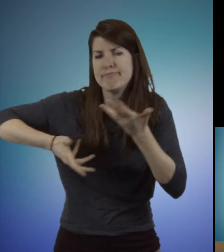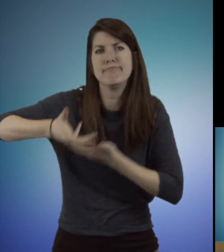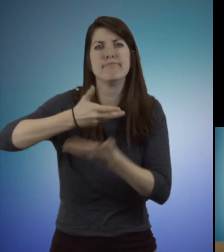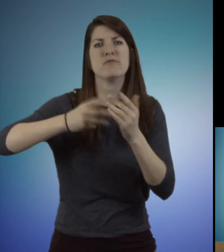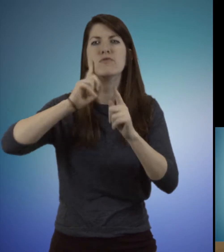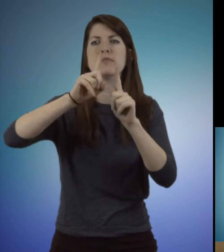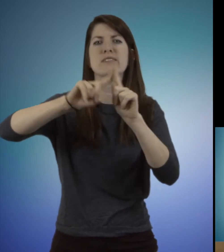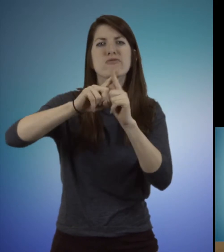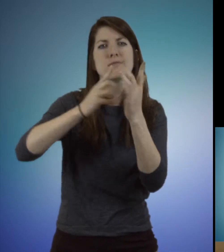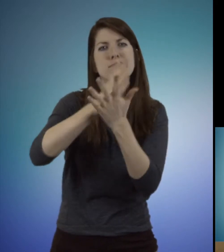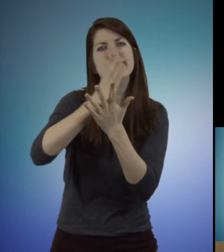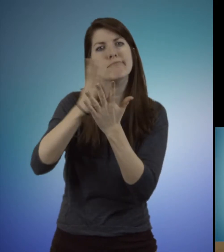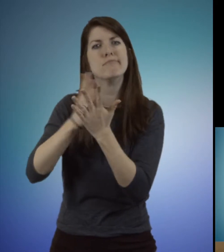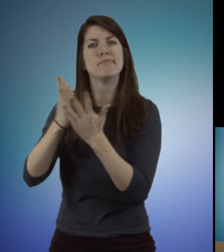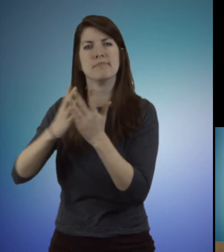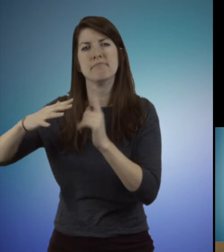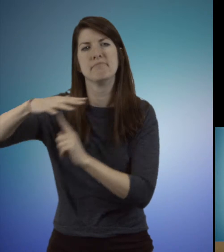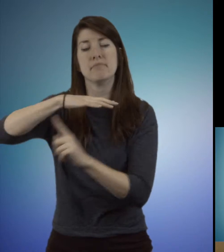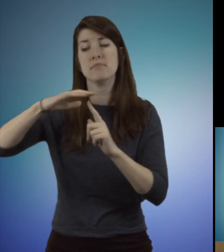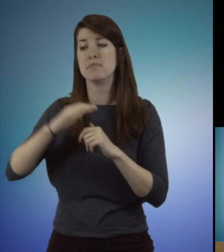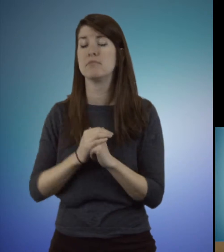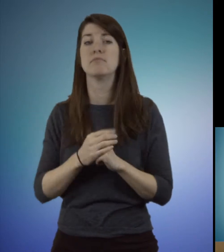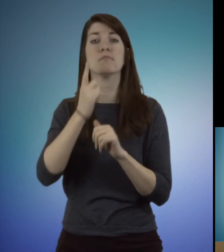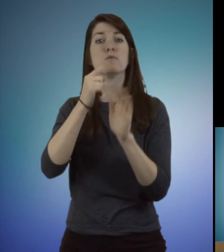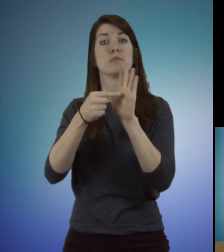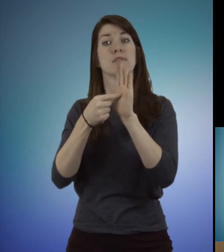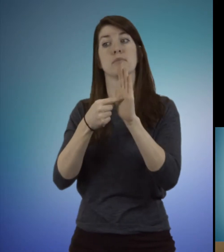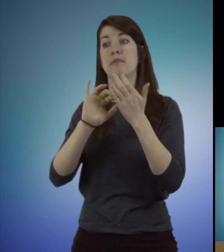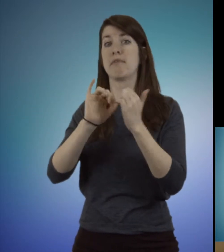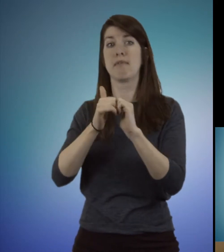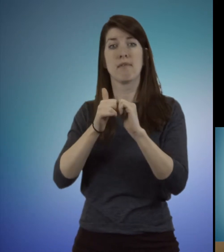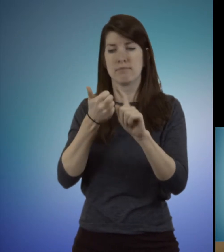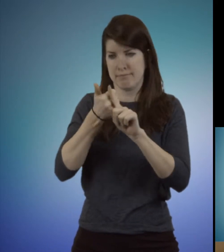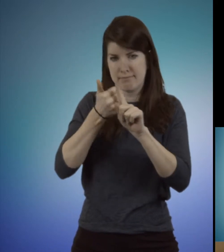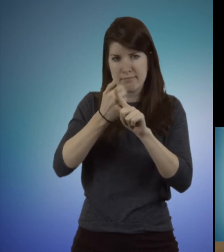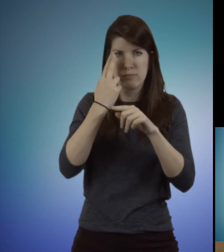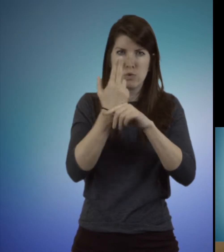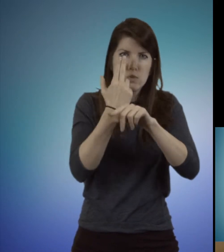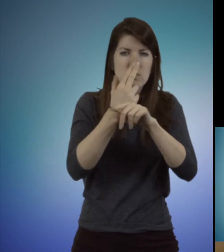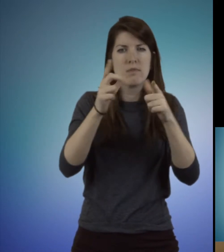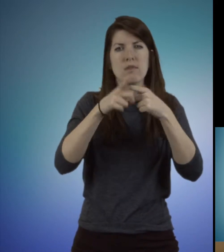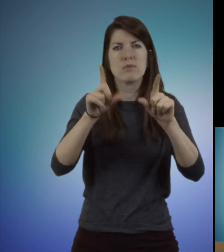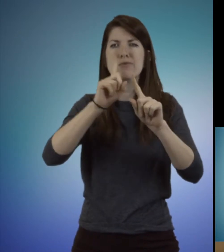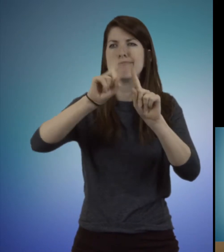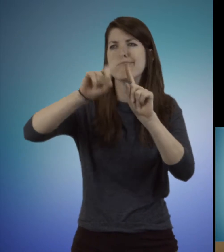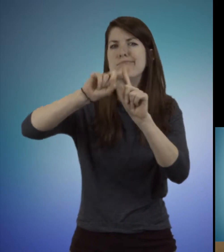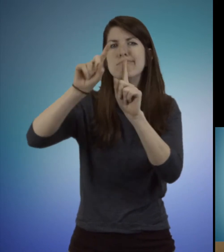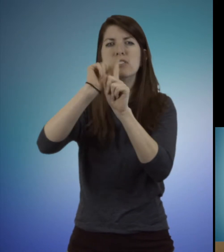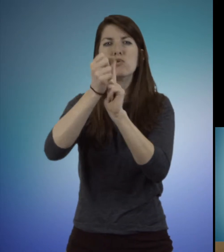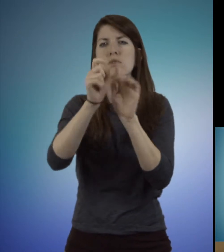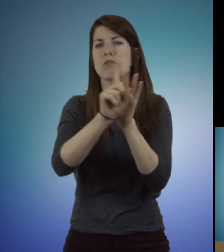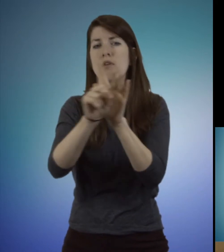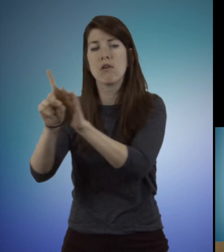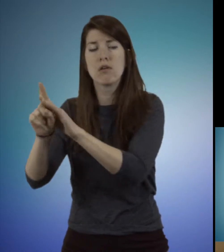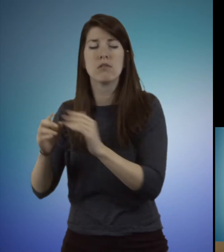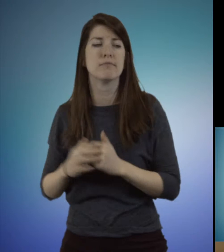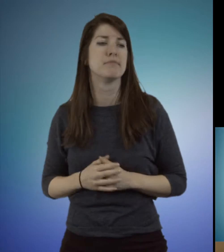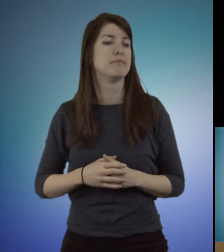For example, how they use and understand language across situations such as the way they interact with other people.